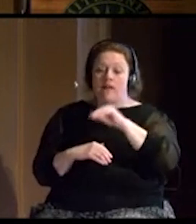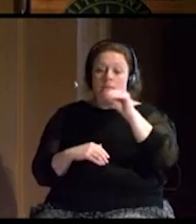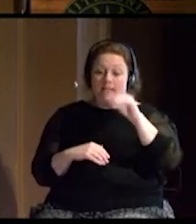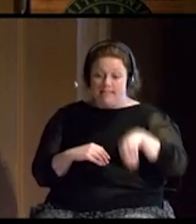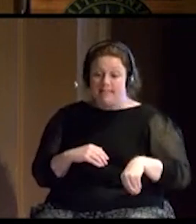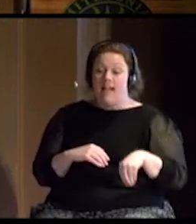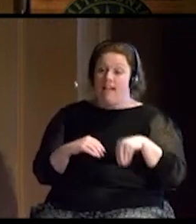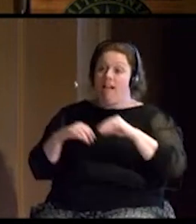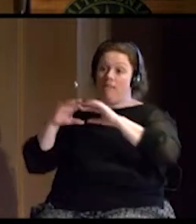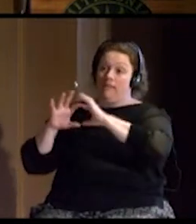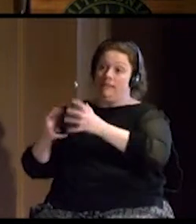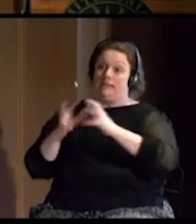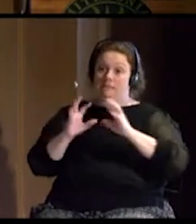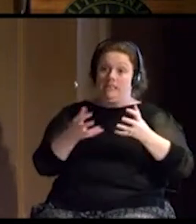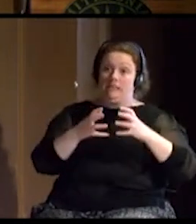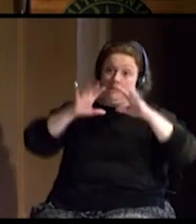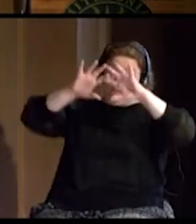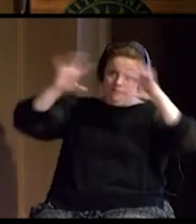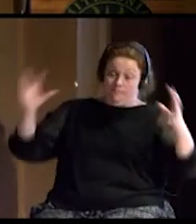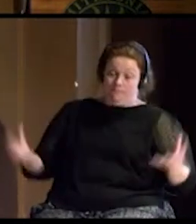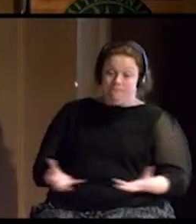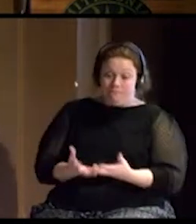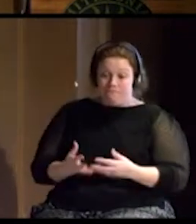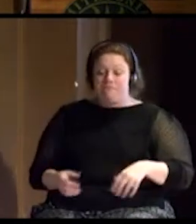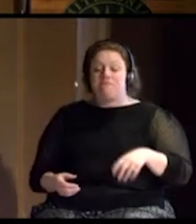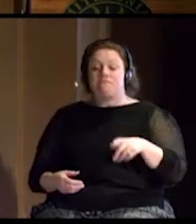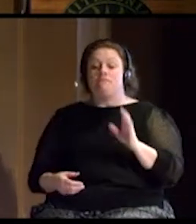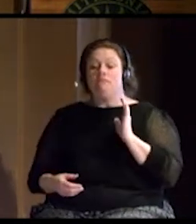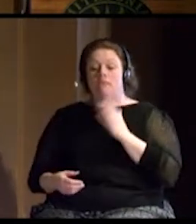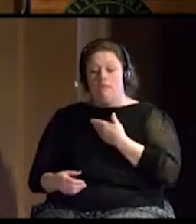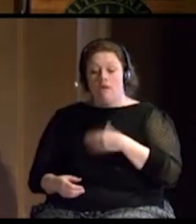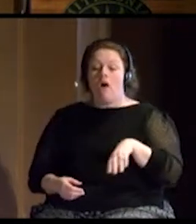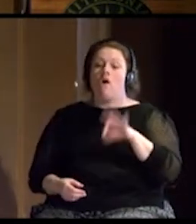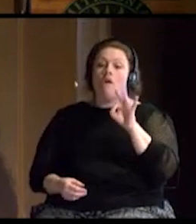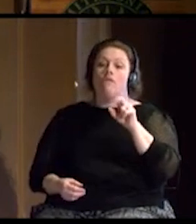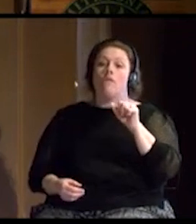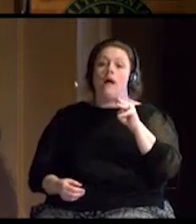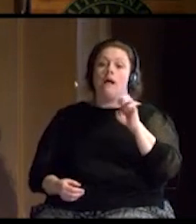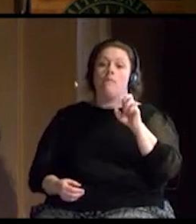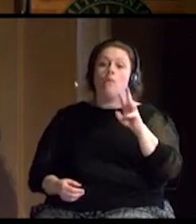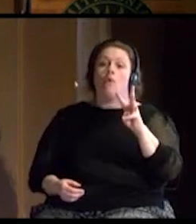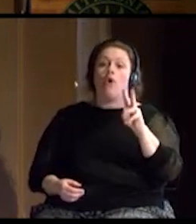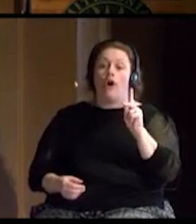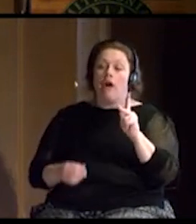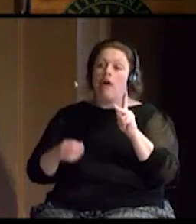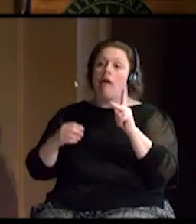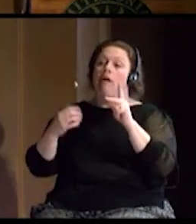And with this robust phylogenomic framework, we tested three major predictions